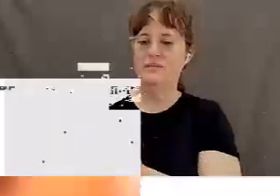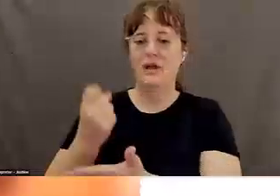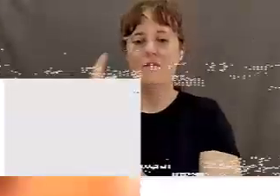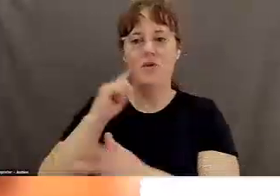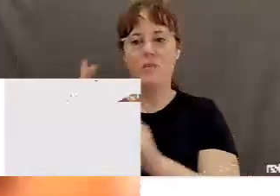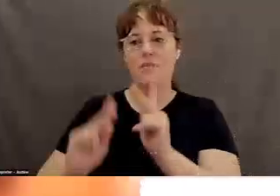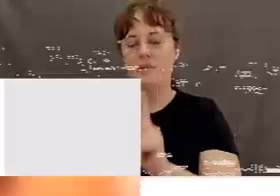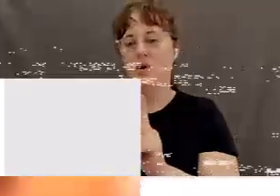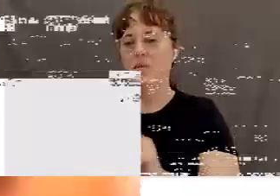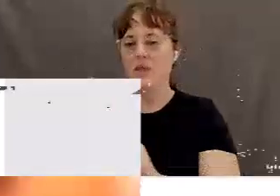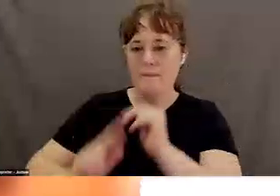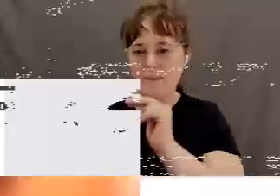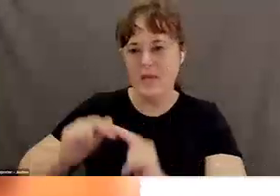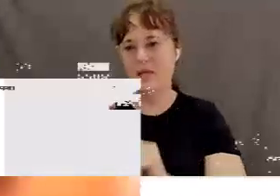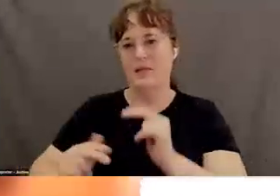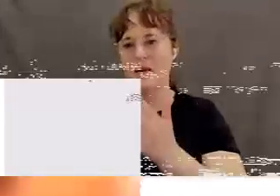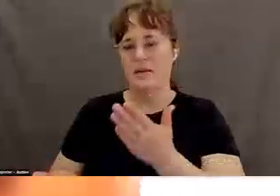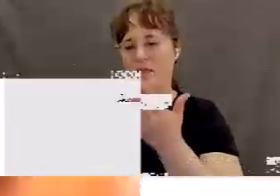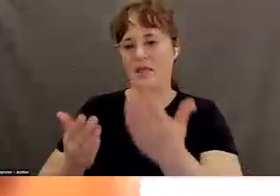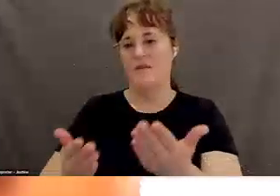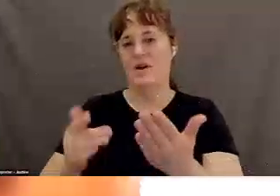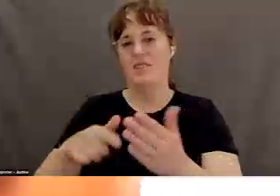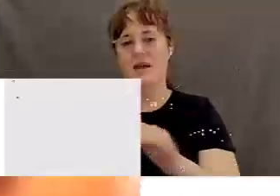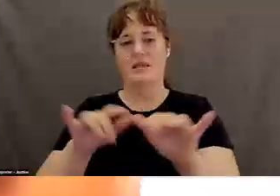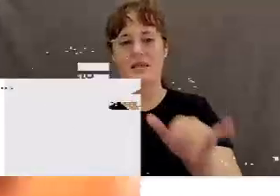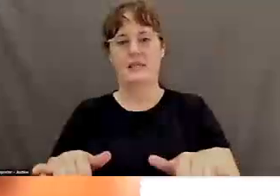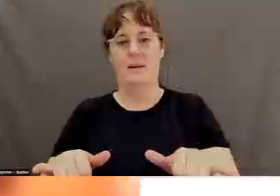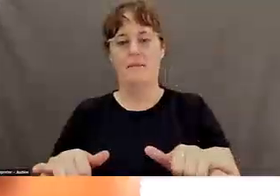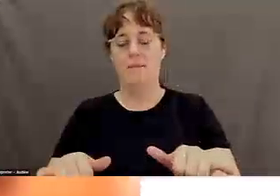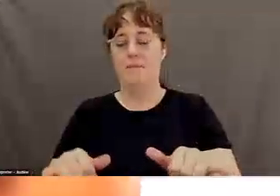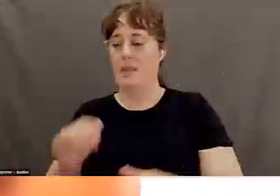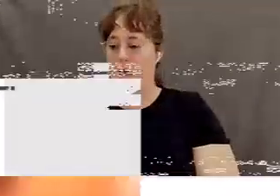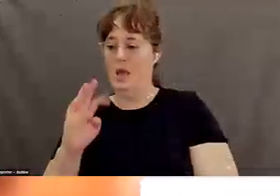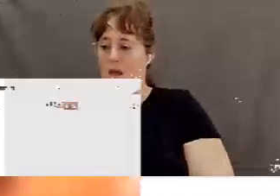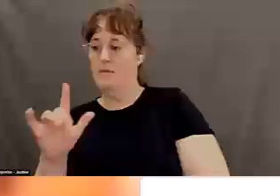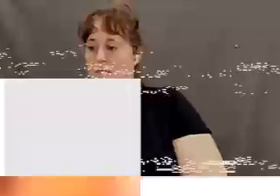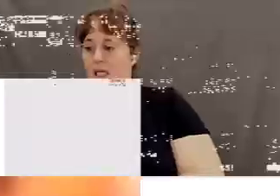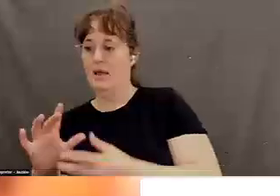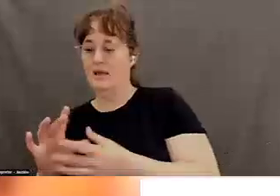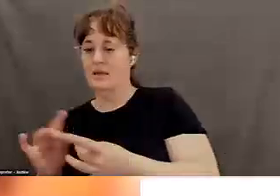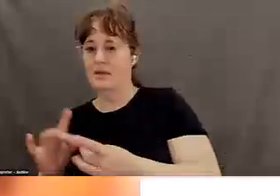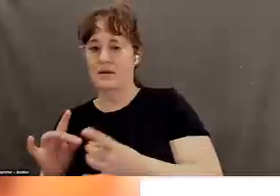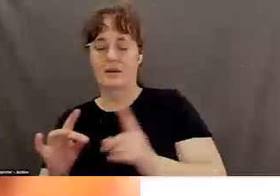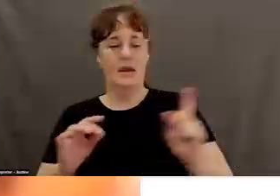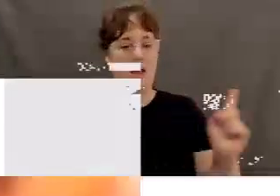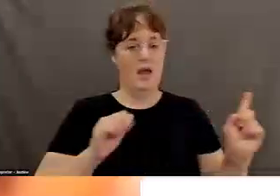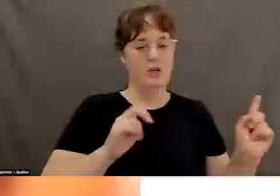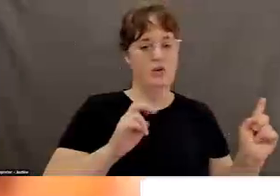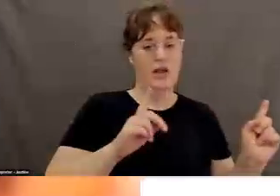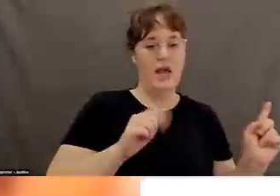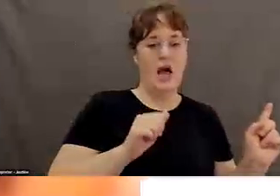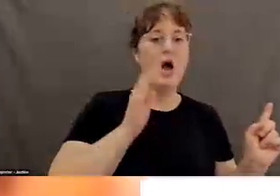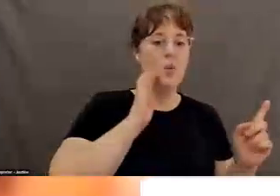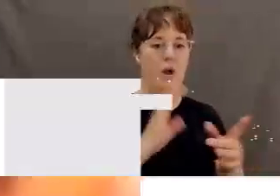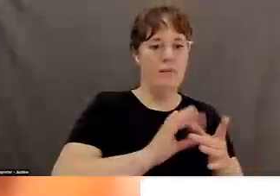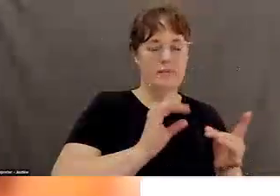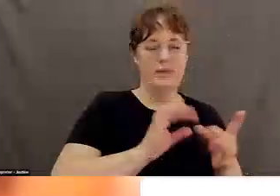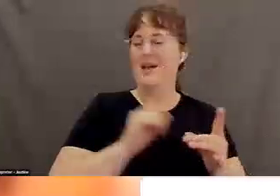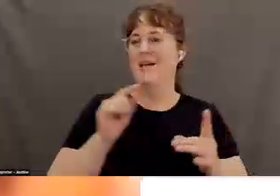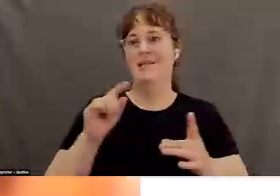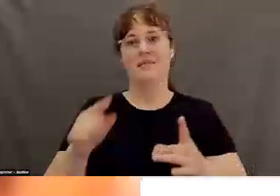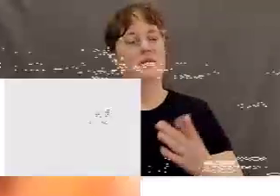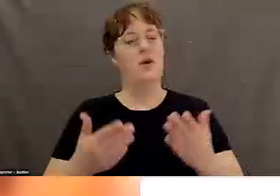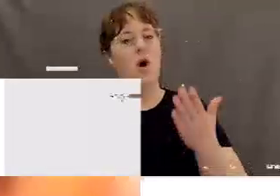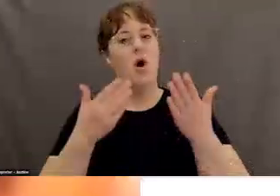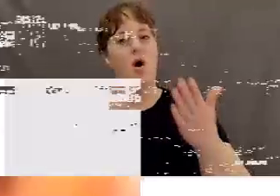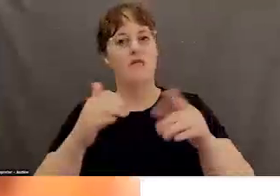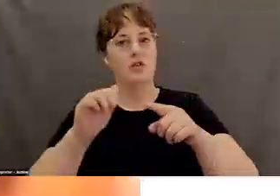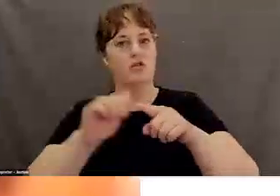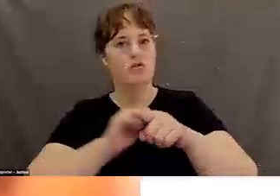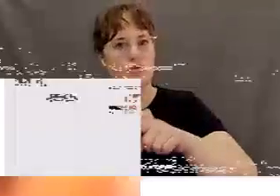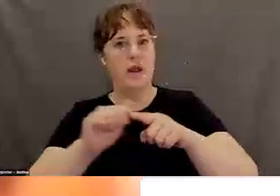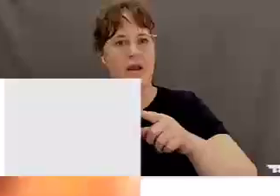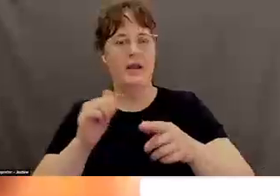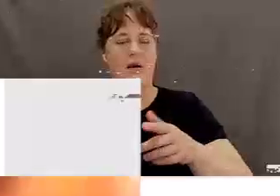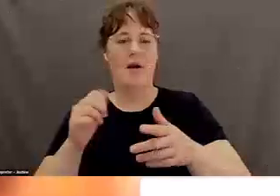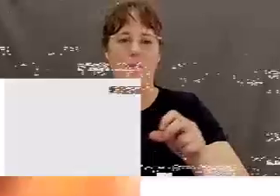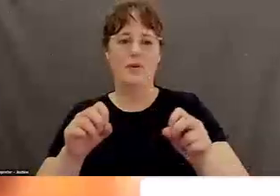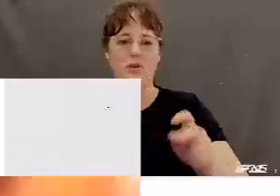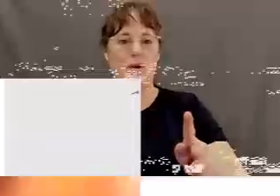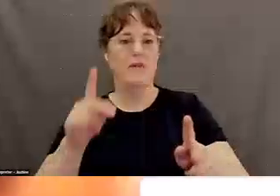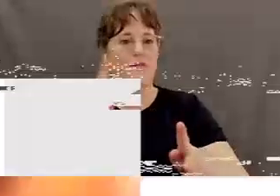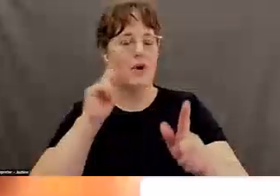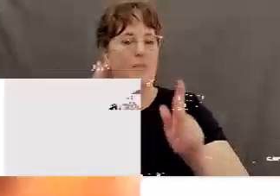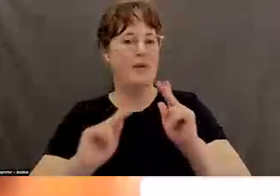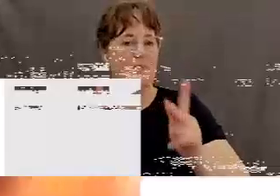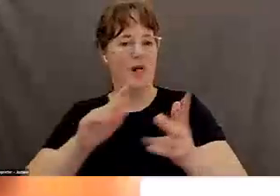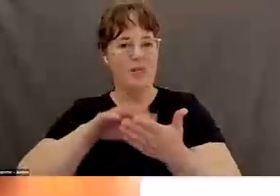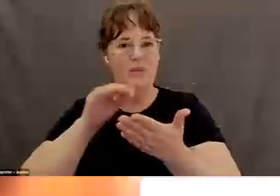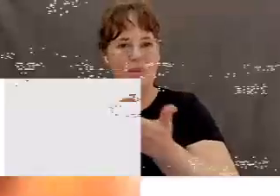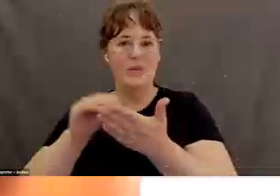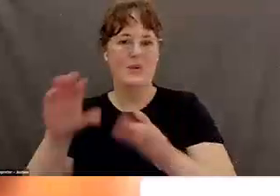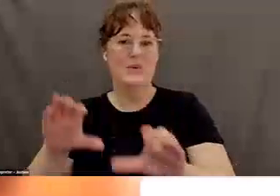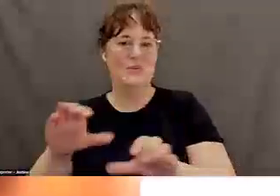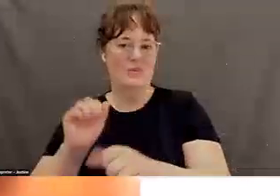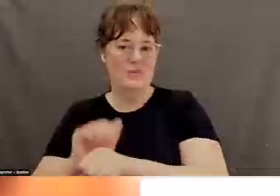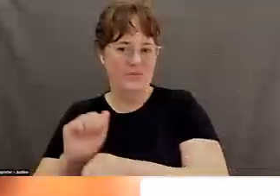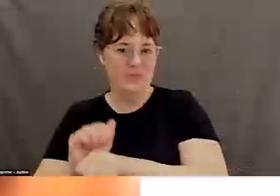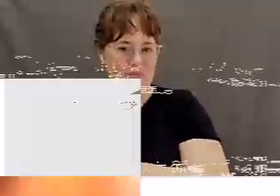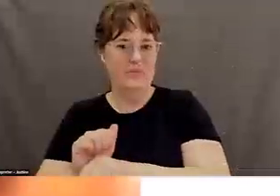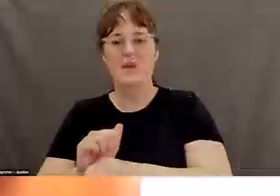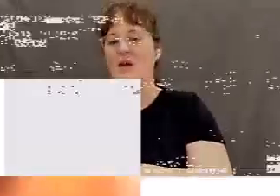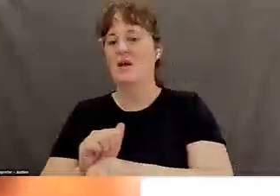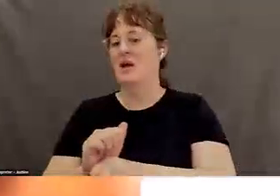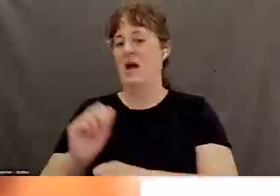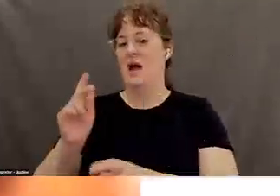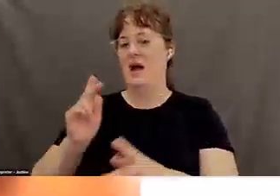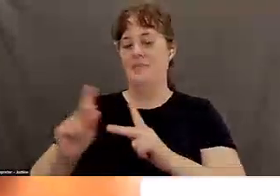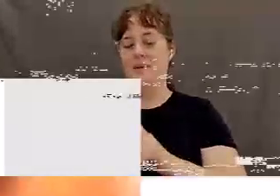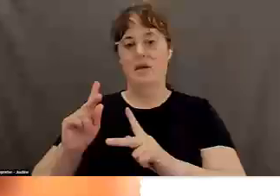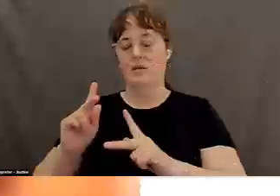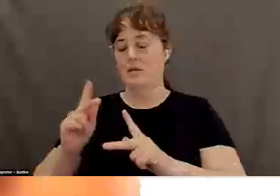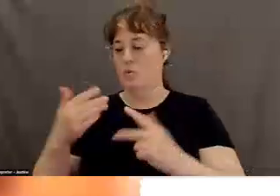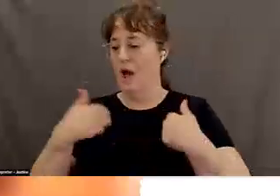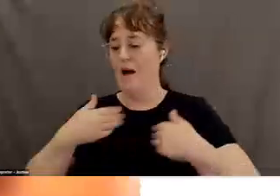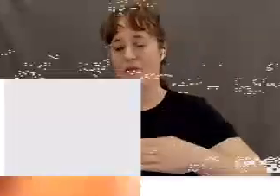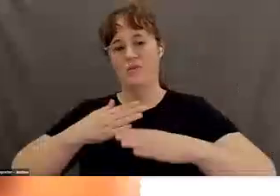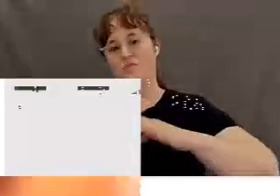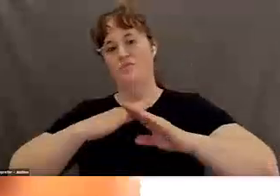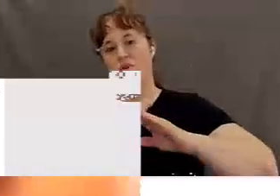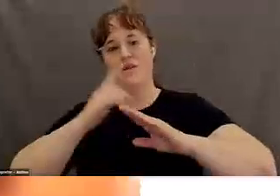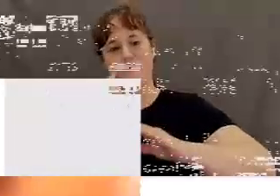Boardroom: As you already heard from Billy, and I'm sure you'll hear from Andrea, about the ways that this offers training opportunities for people in the construction industry, and high-quality jobs for people in operations who might otherwise have barriers to high-quality unionized employment.